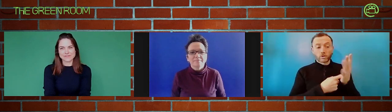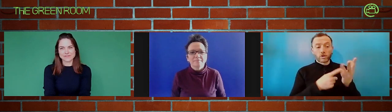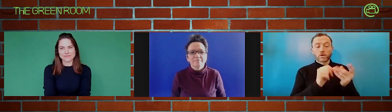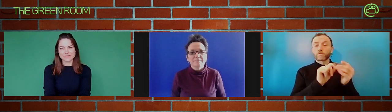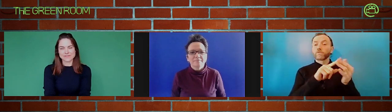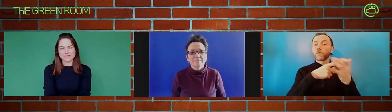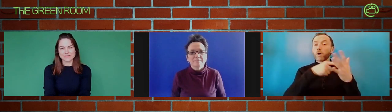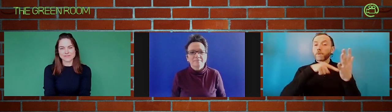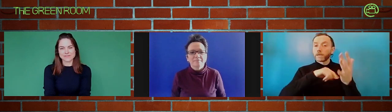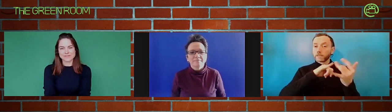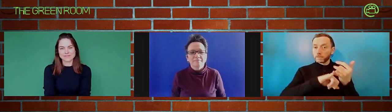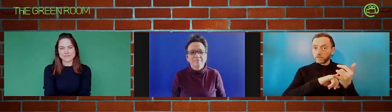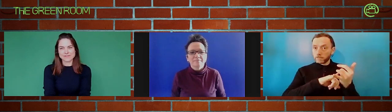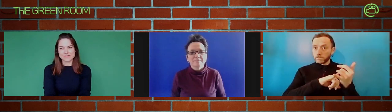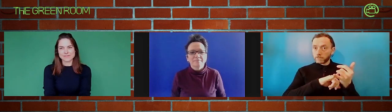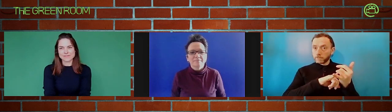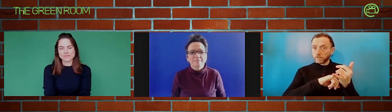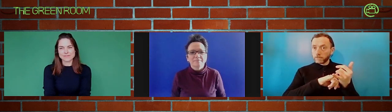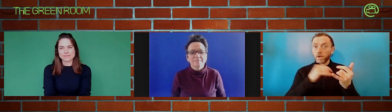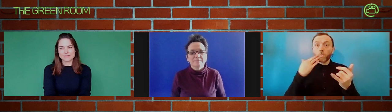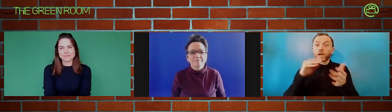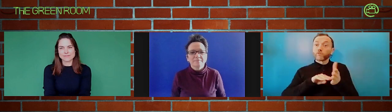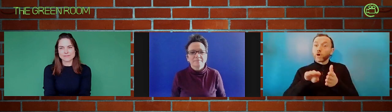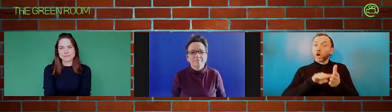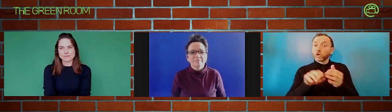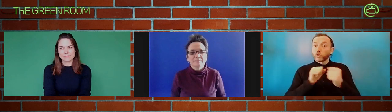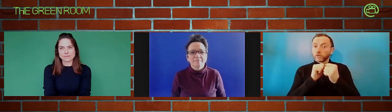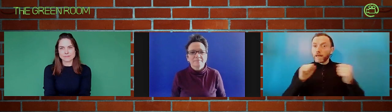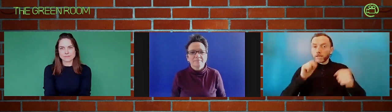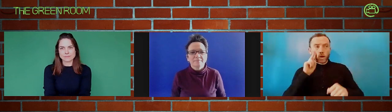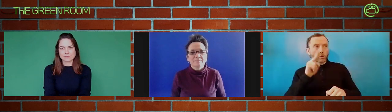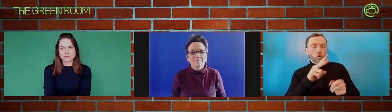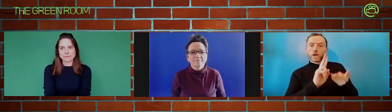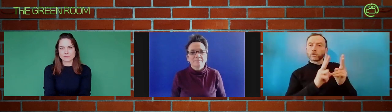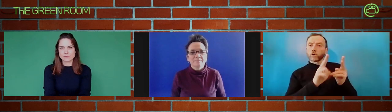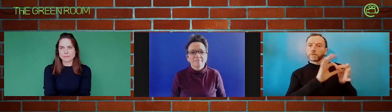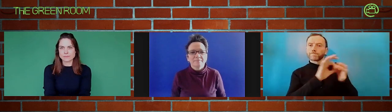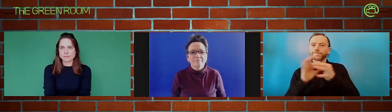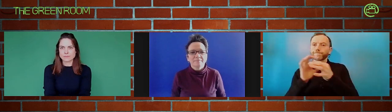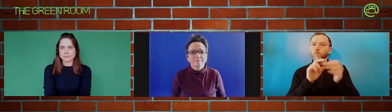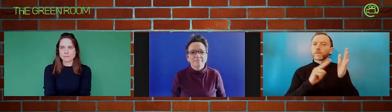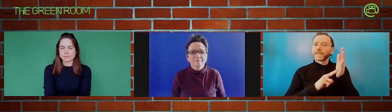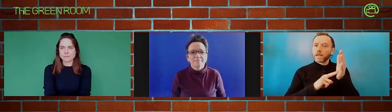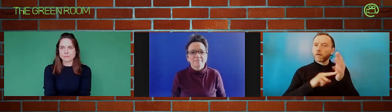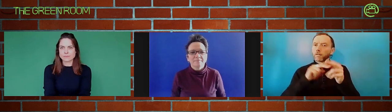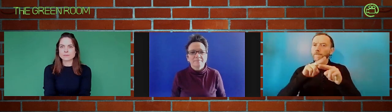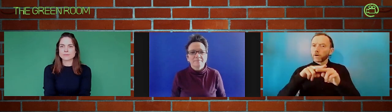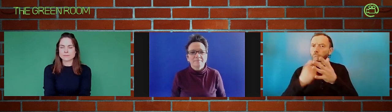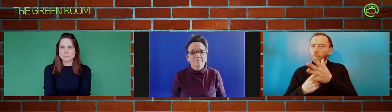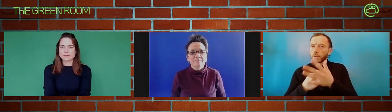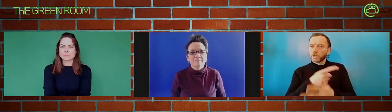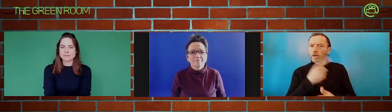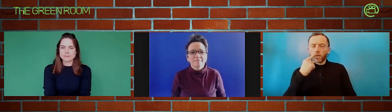with Neil in the rehearsal room and I thought 'oh right, I think that's what i'd like to do' because